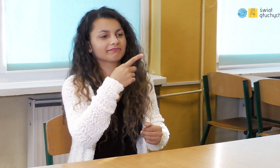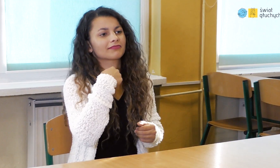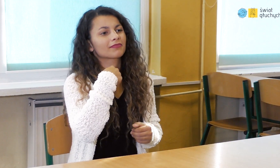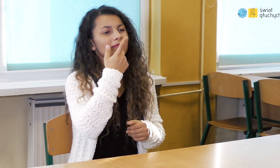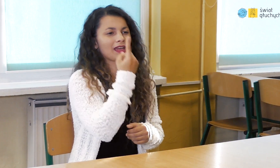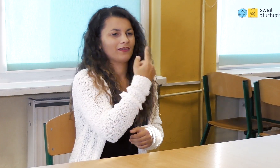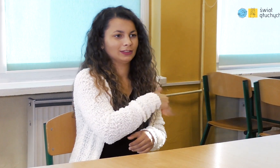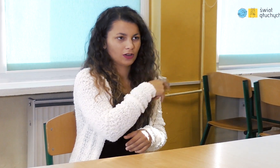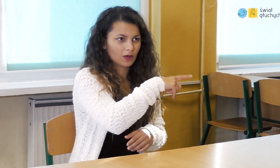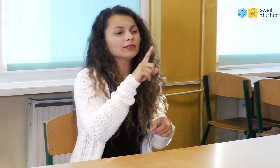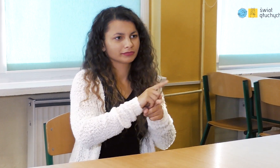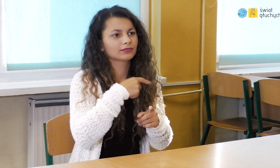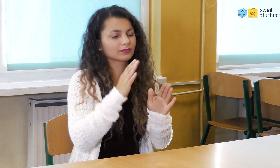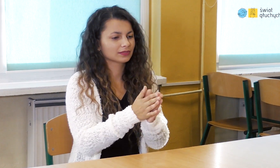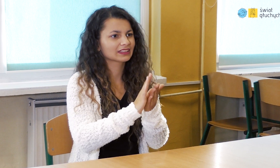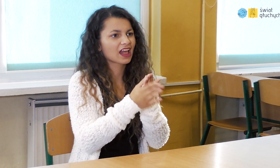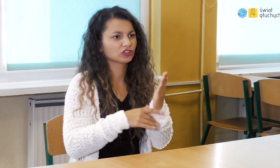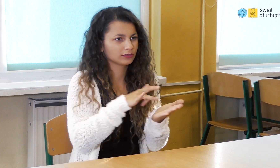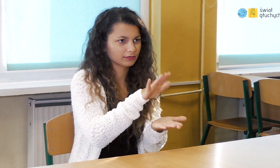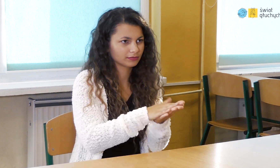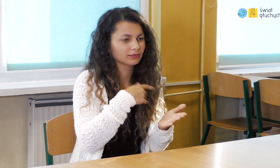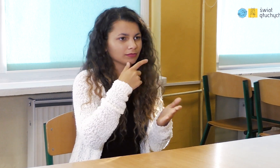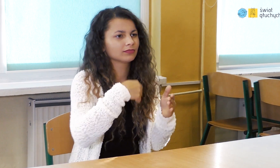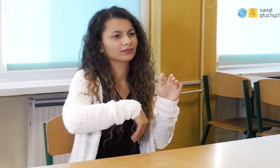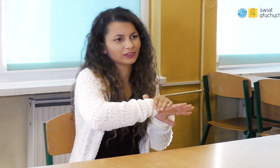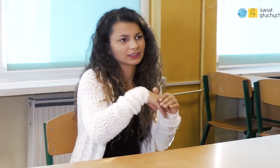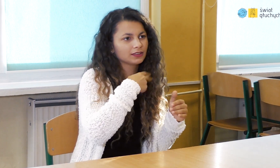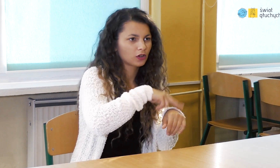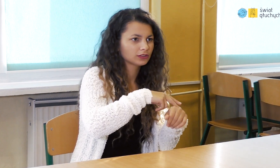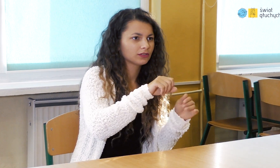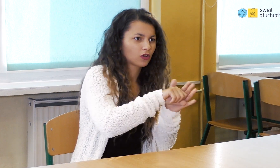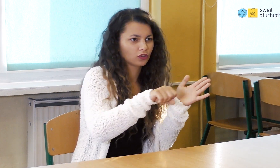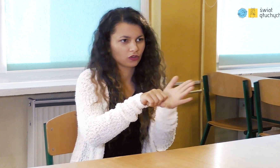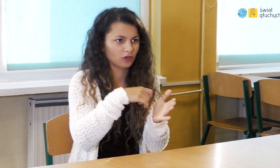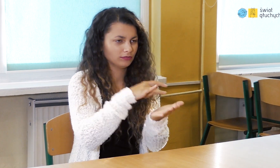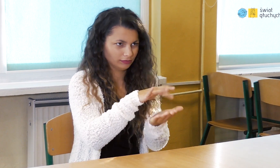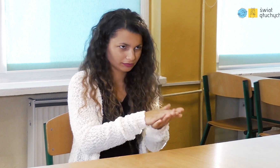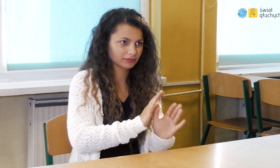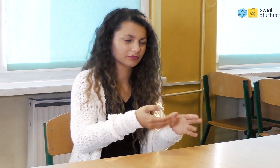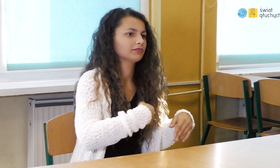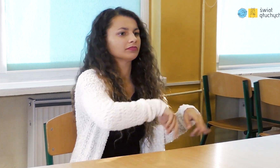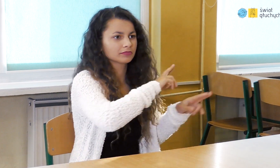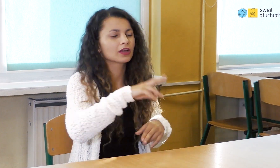In my first school, we had a notebook where we had to write down the time when we left and came back.